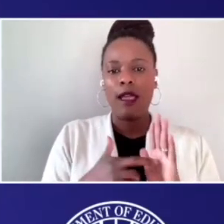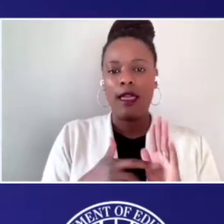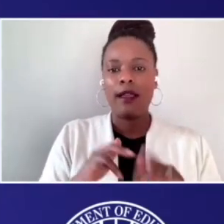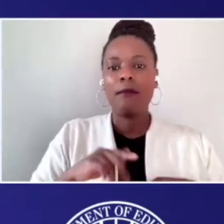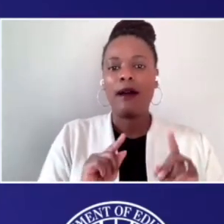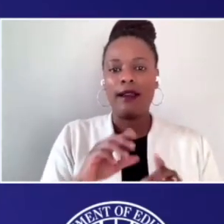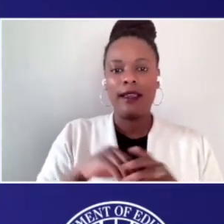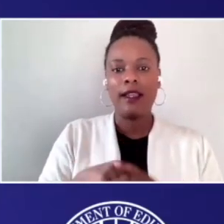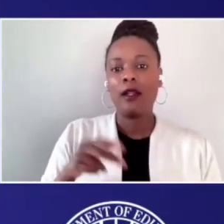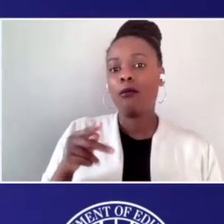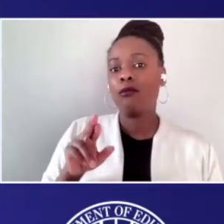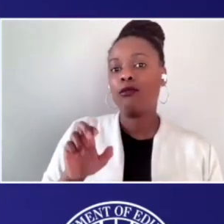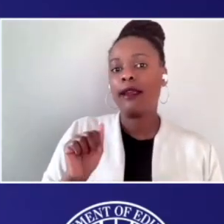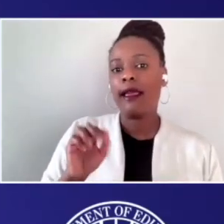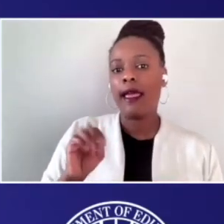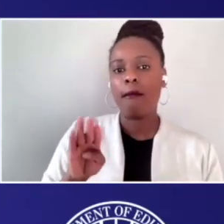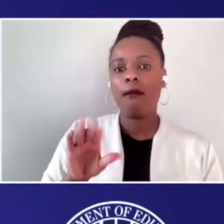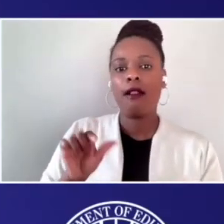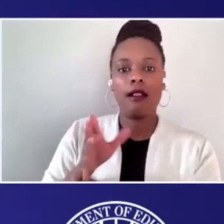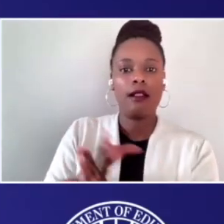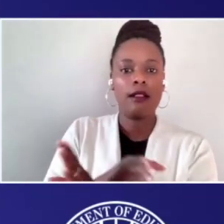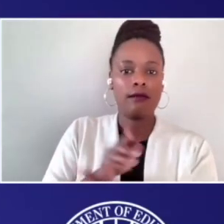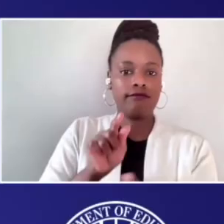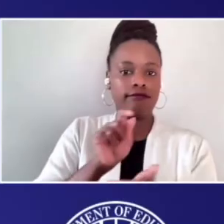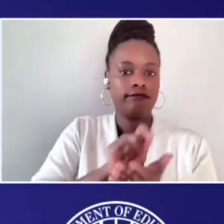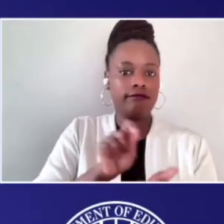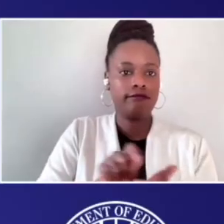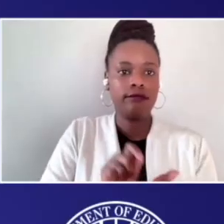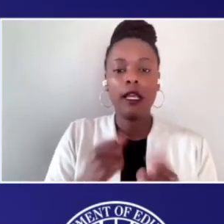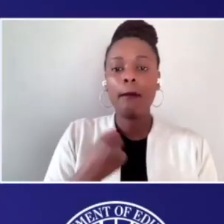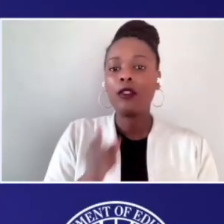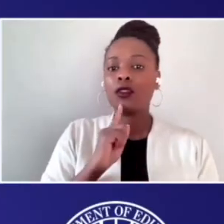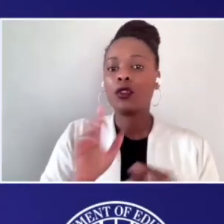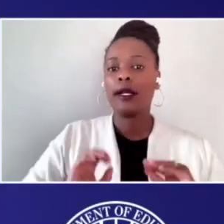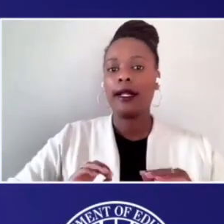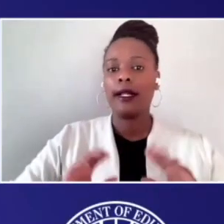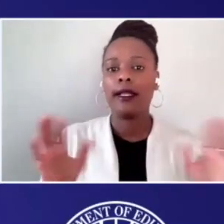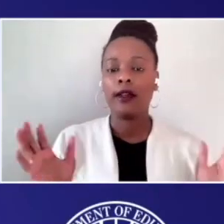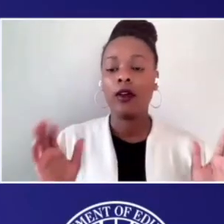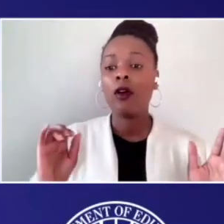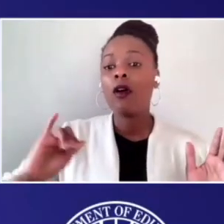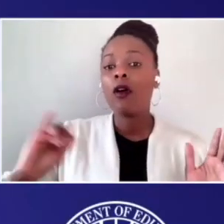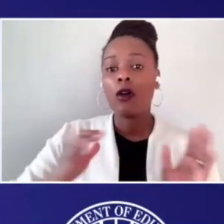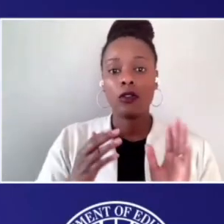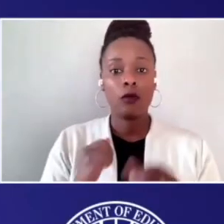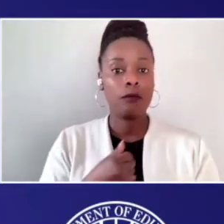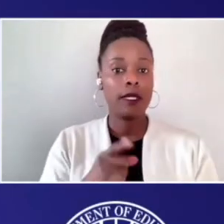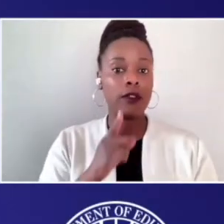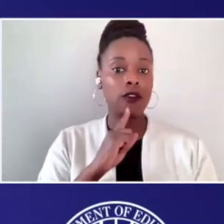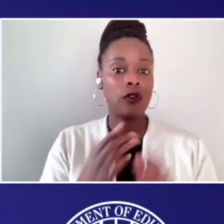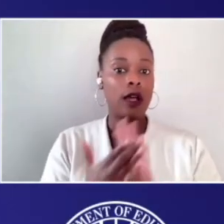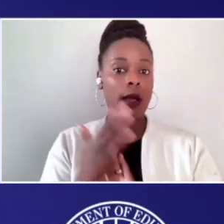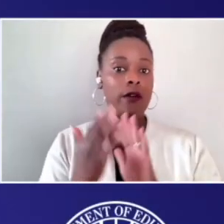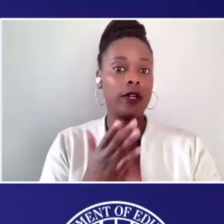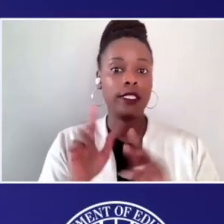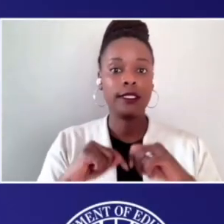that there is clarity out there. We will also make sure that our operations team has language on the website.